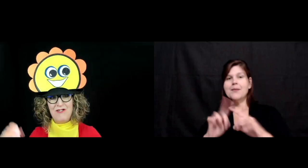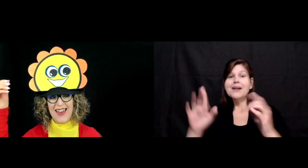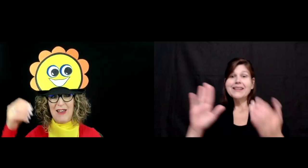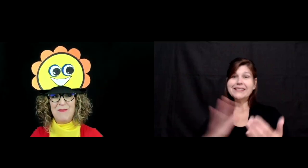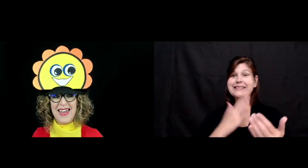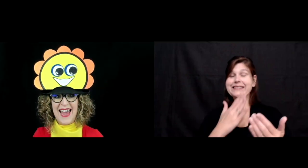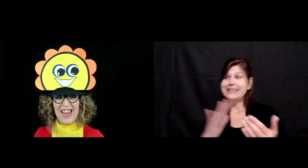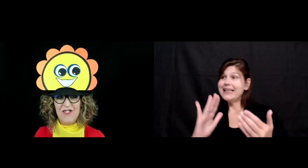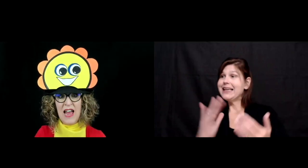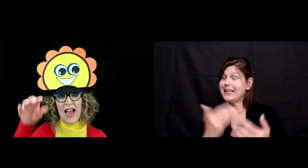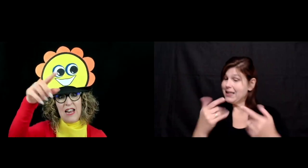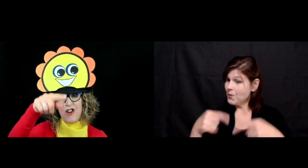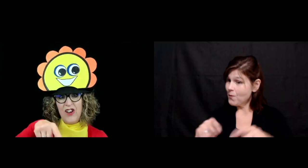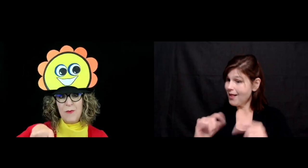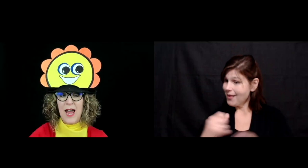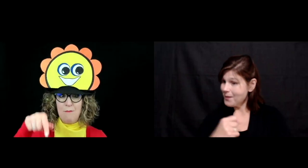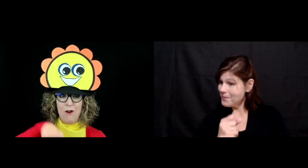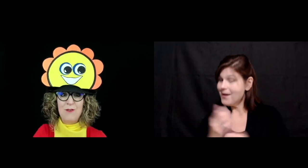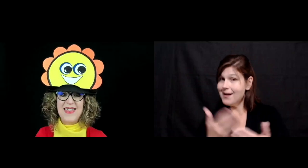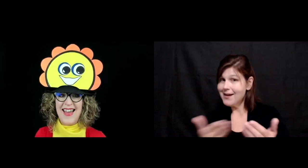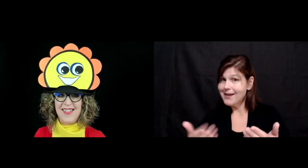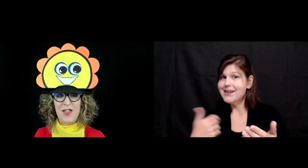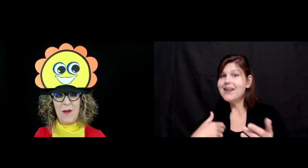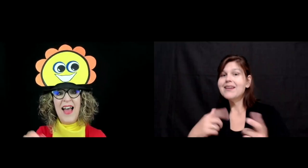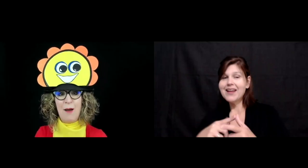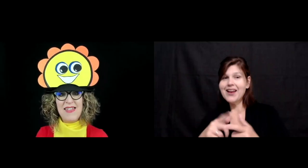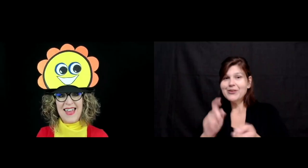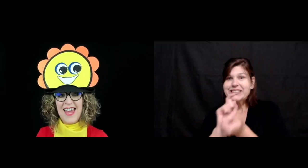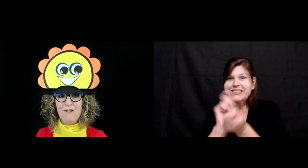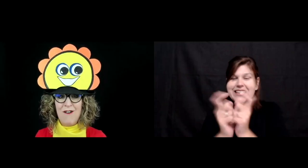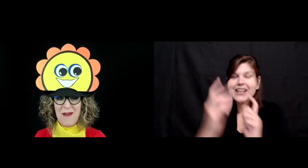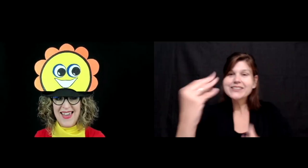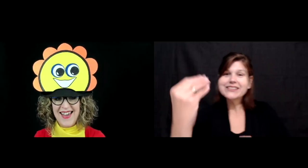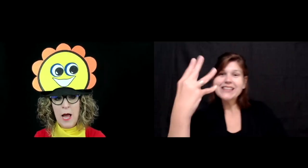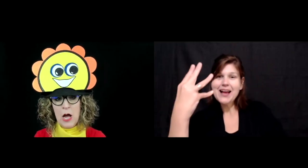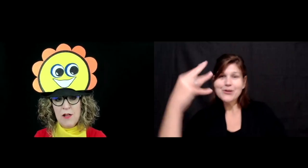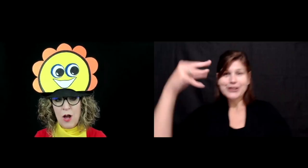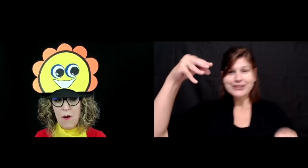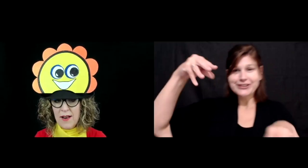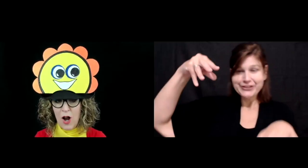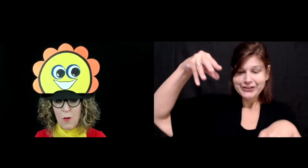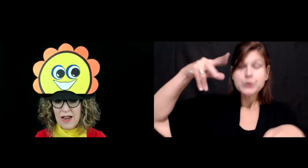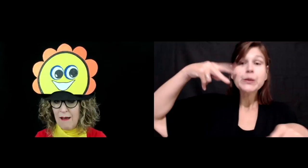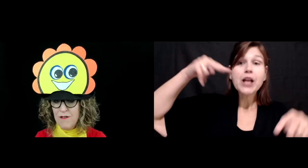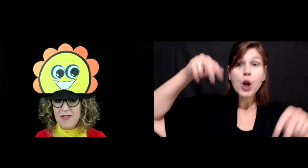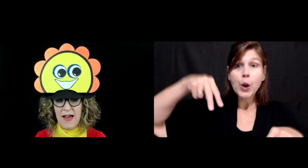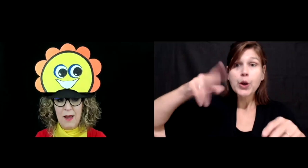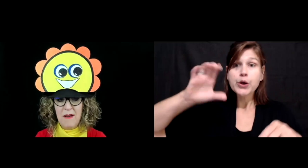to try and keep them engaged, and I change my camera onto my desk, so I'm a singing craft maker. So I know we're running outta time.